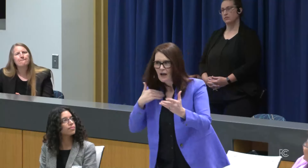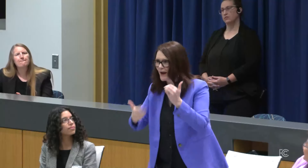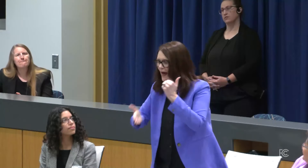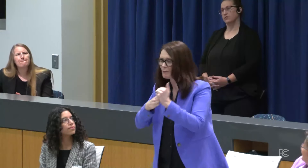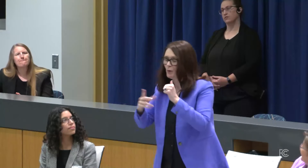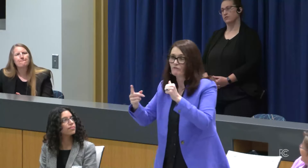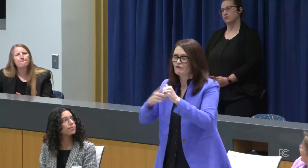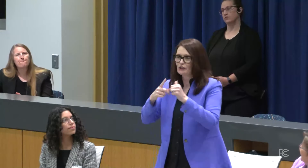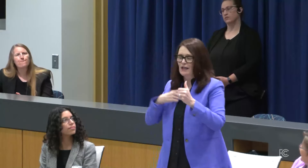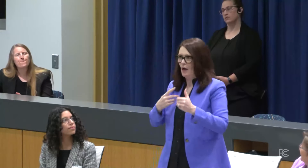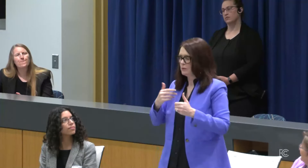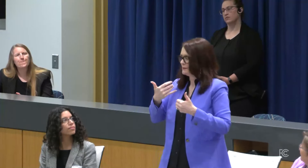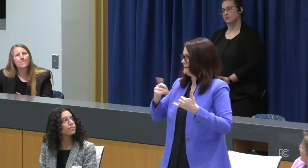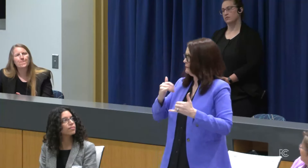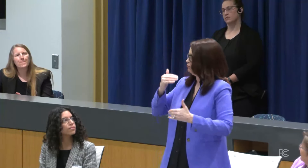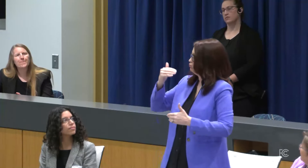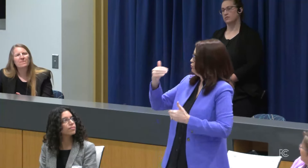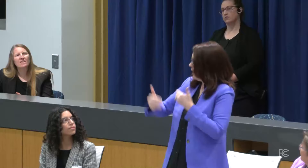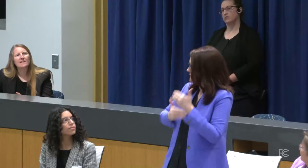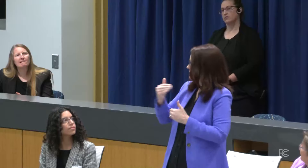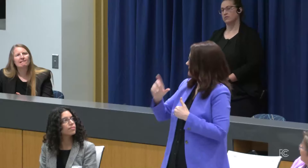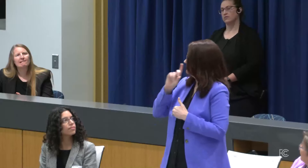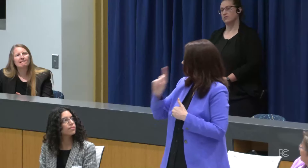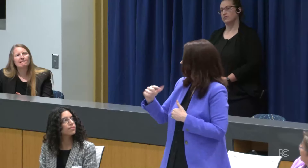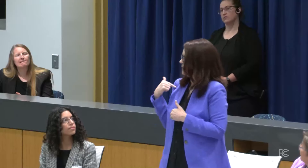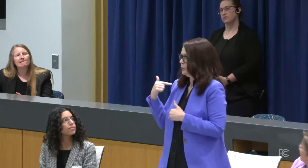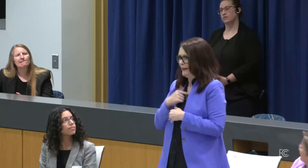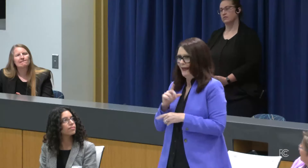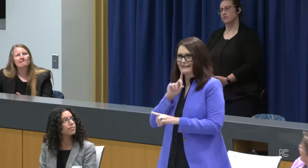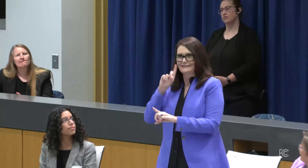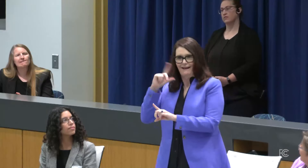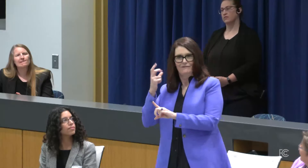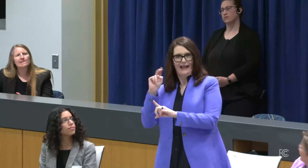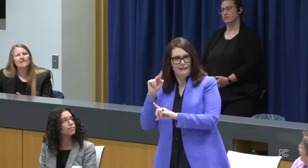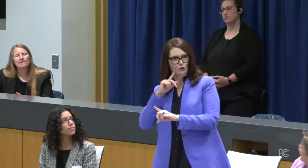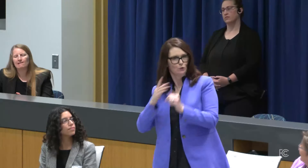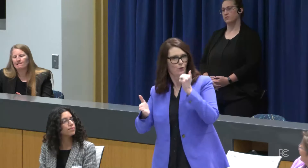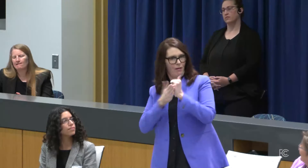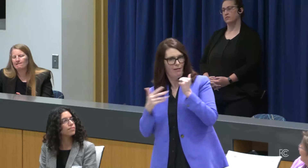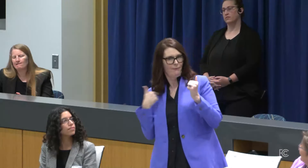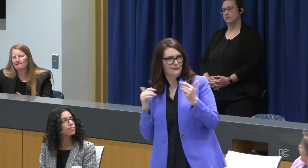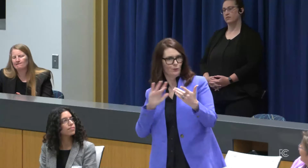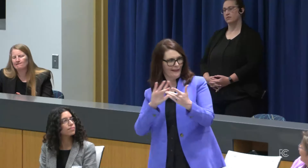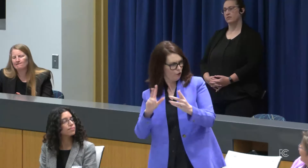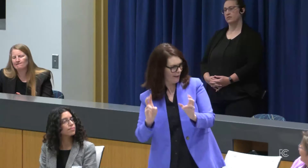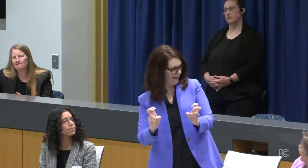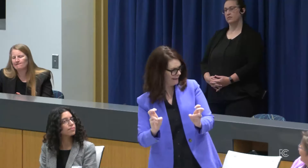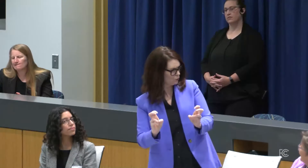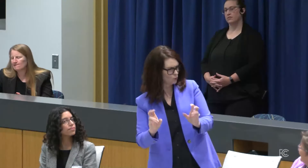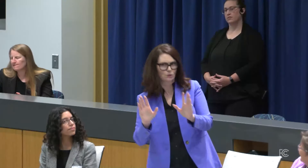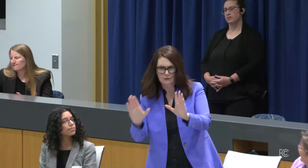SO WE CALLED OUR INTERNET PROVIDER AND WE ACTUALLY GOT A DEAF AGENT WHICH IS SOMETHING THAT WAS